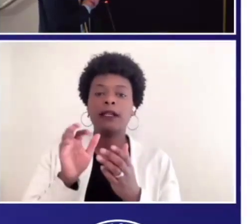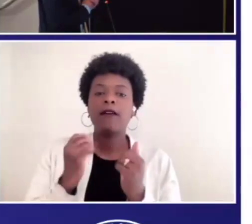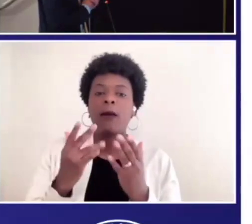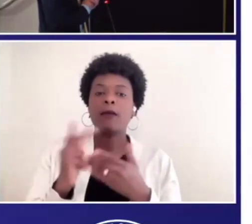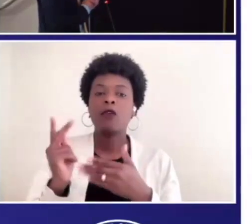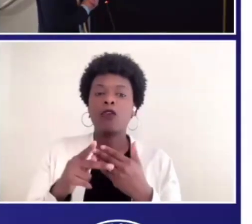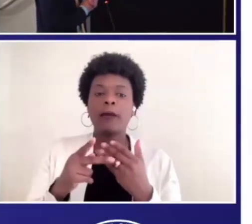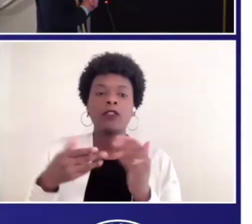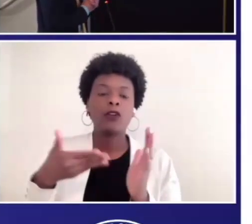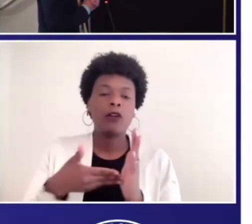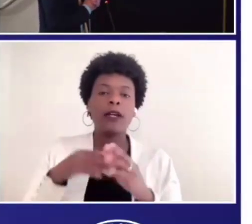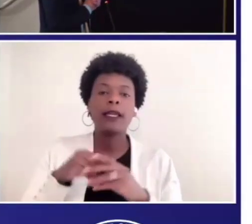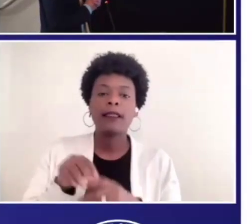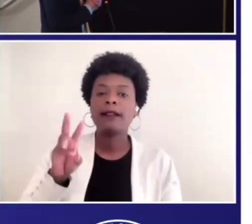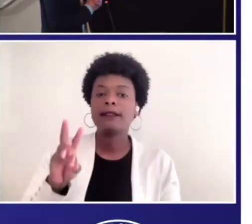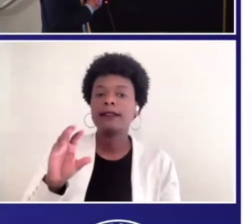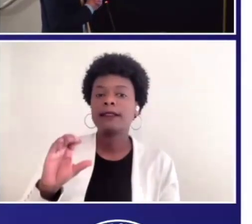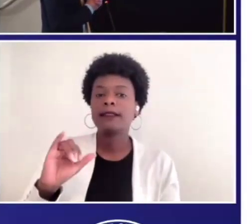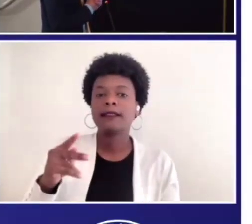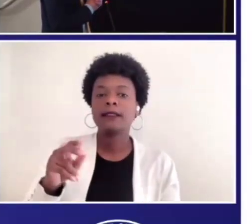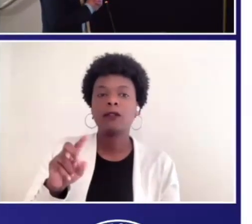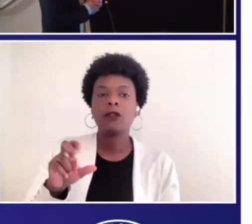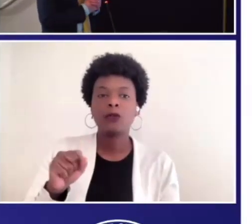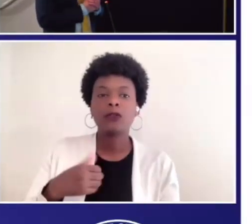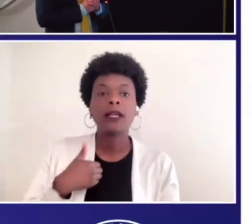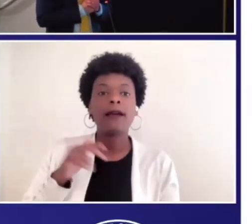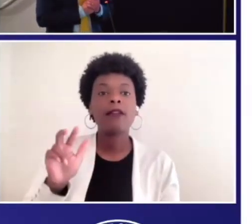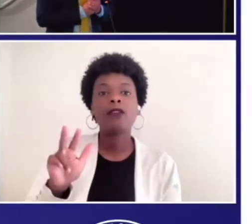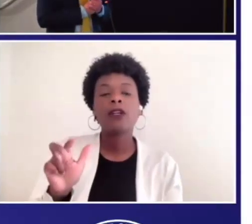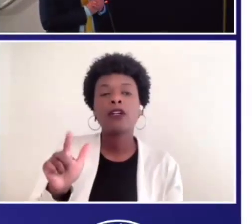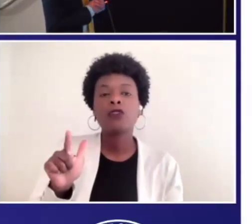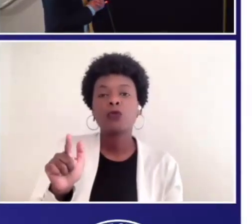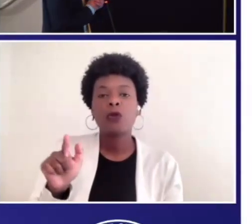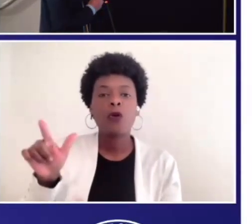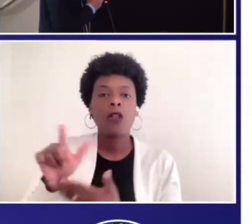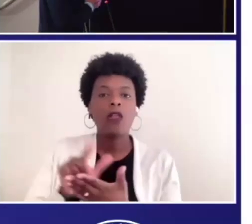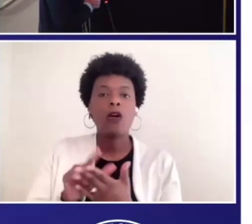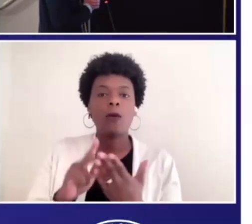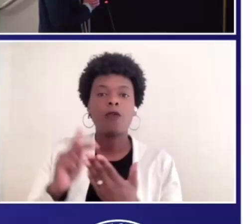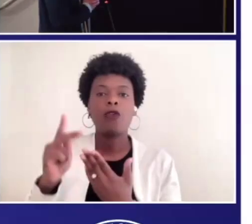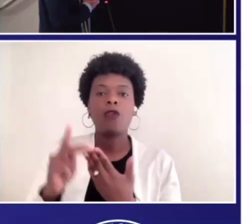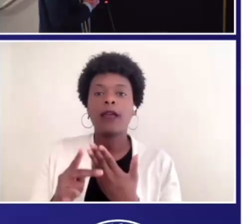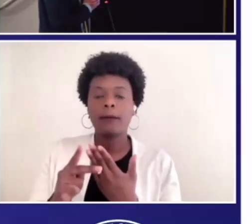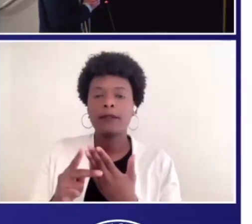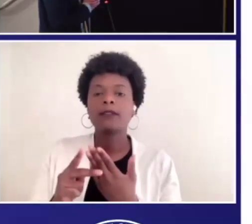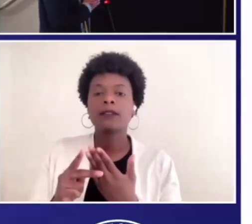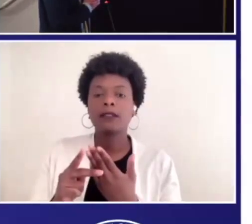So, for example, there's 321 law programs offered at the -- at this,